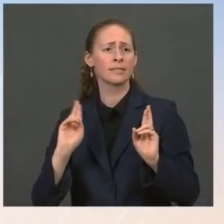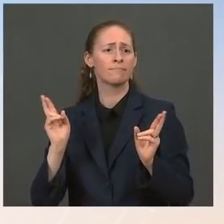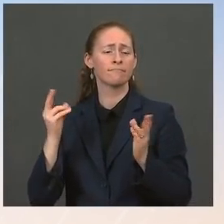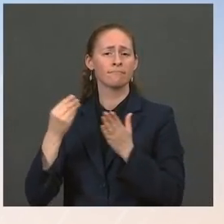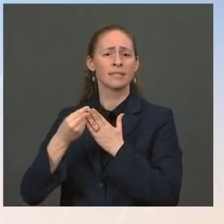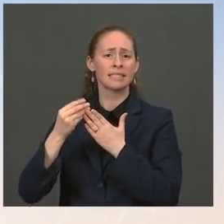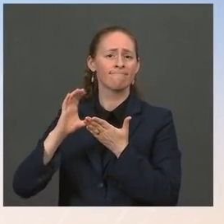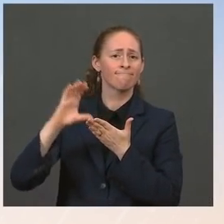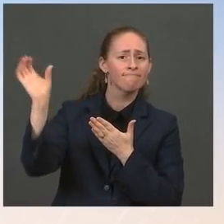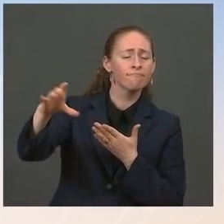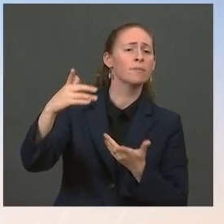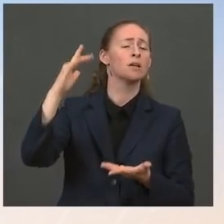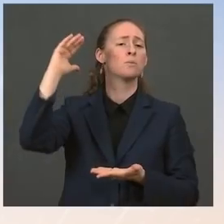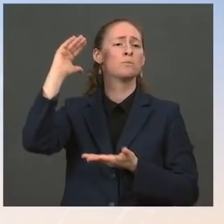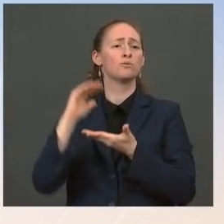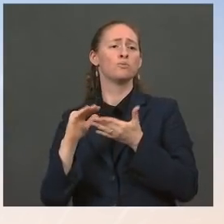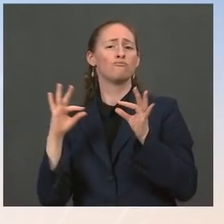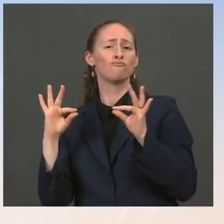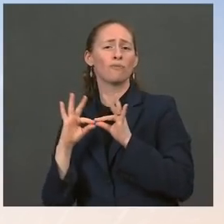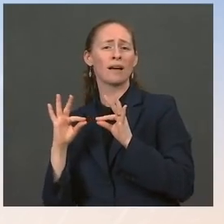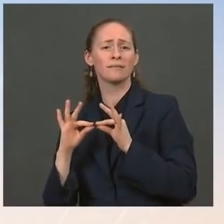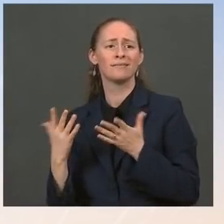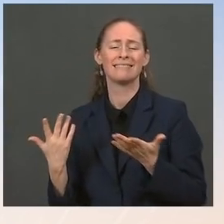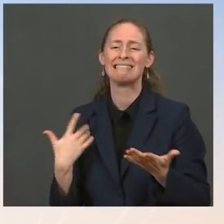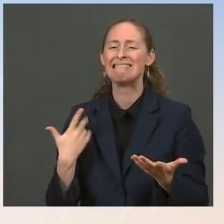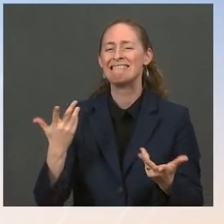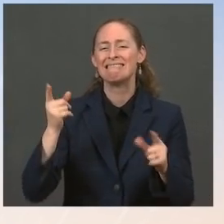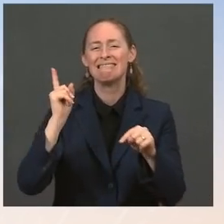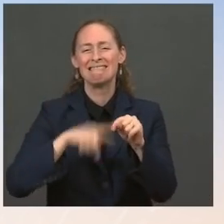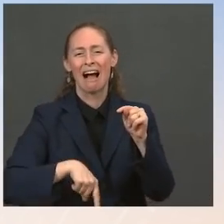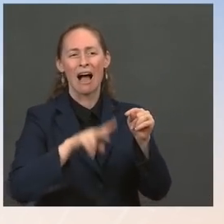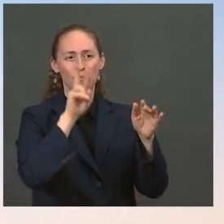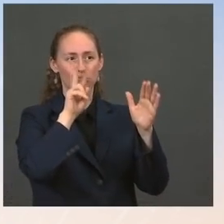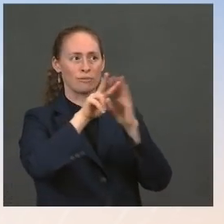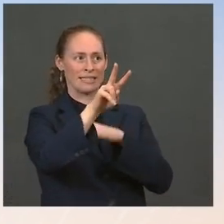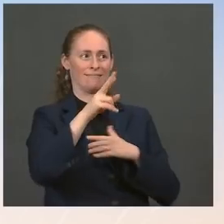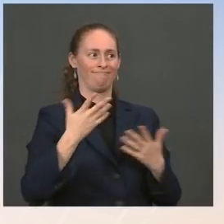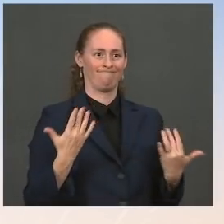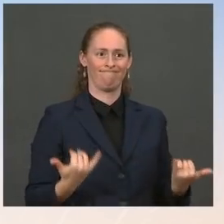Ms. Psaki: I'm not going to make any prediction of that from here. I would note that we have seen,